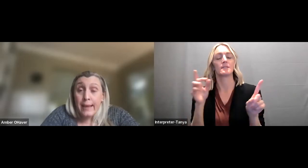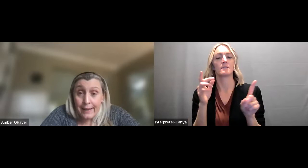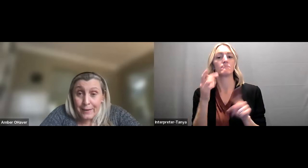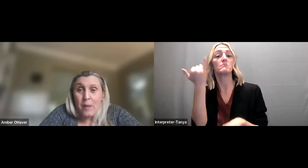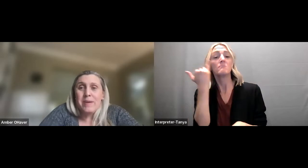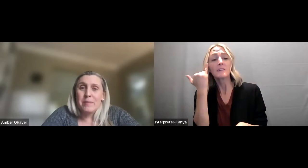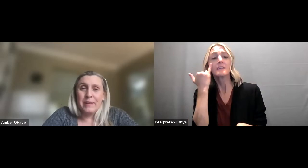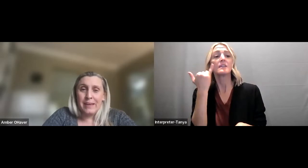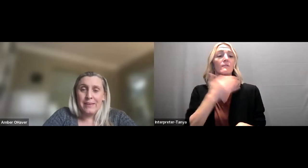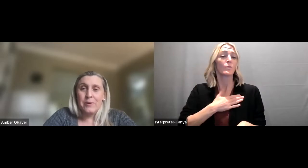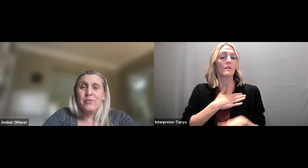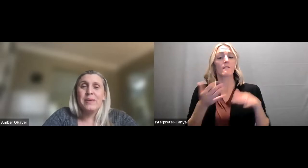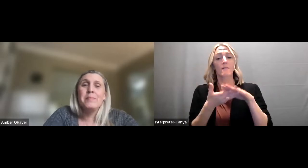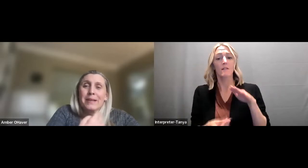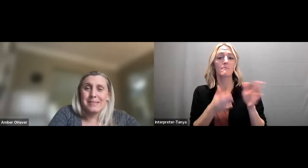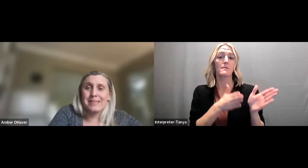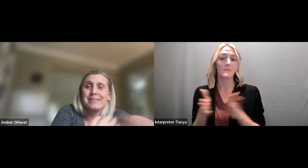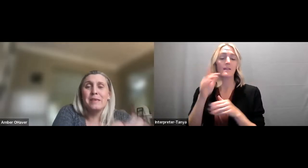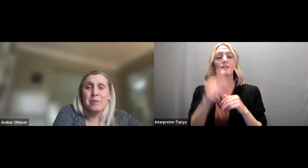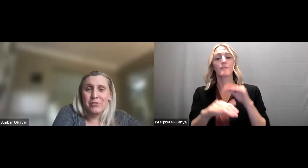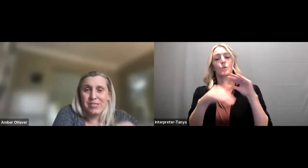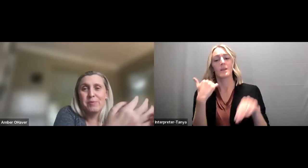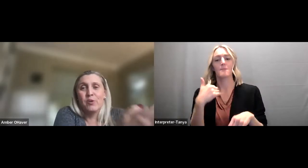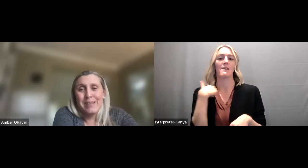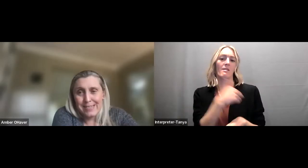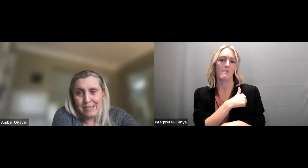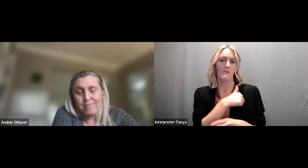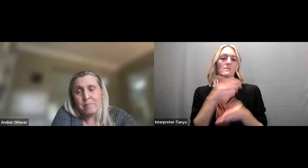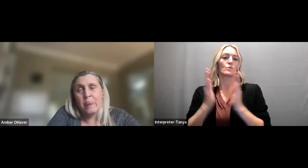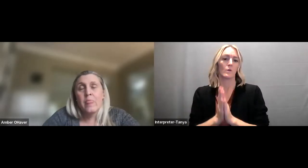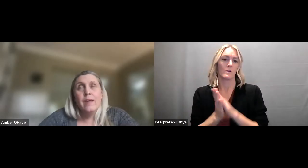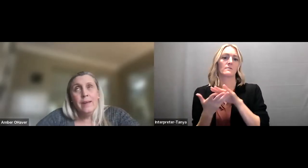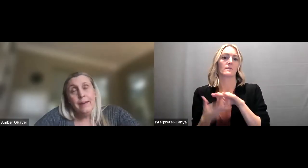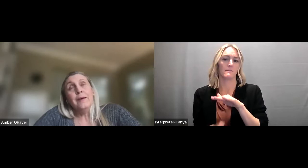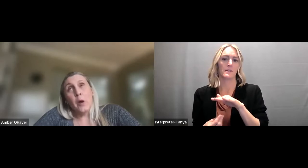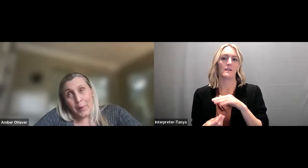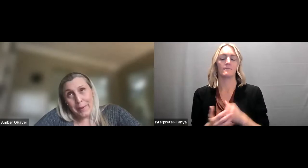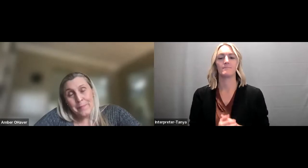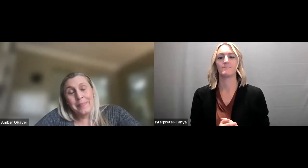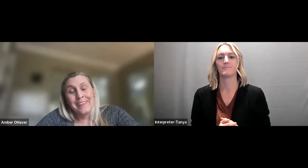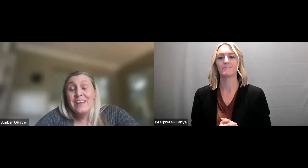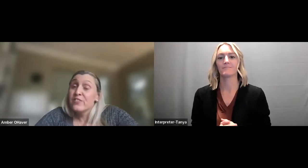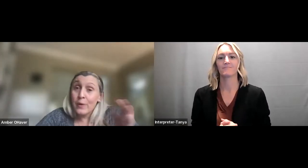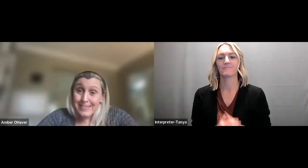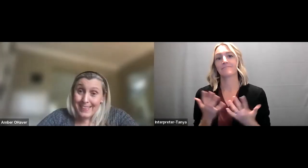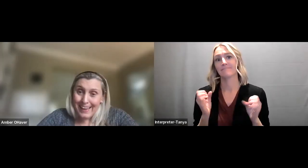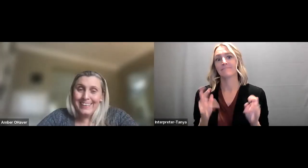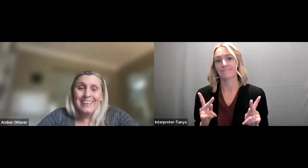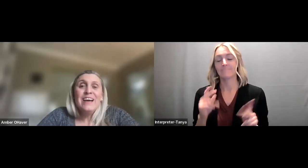like a copy plan you need to email us to request it. Okay. So I did that.